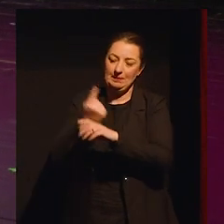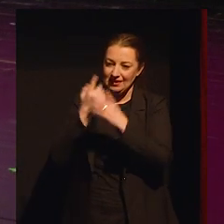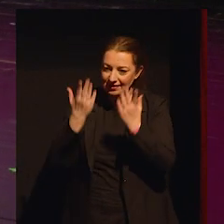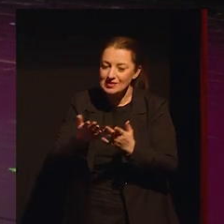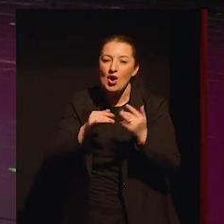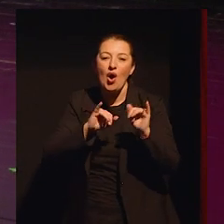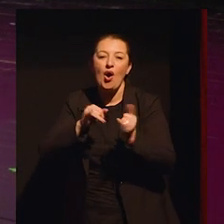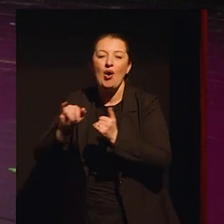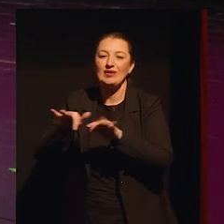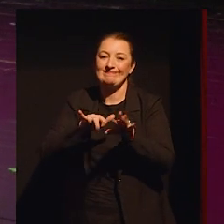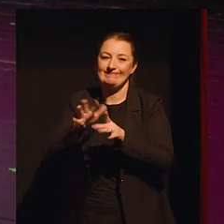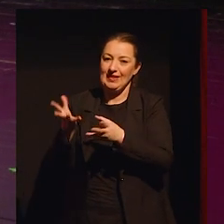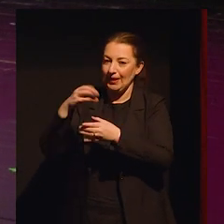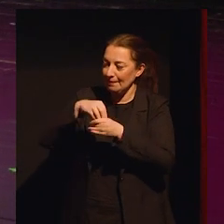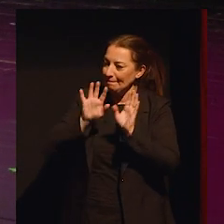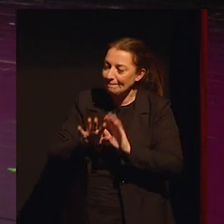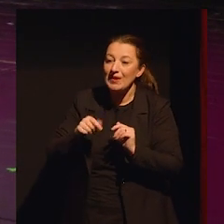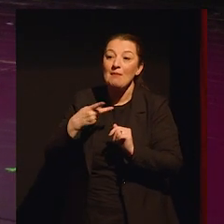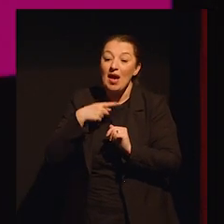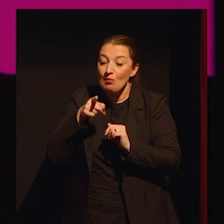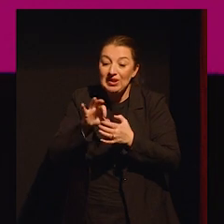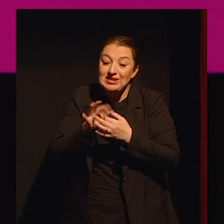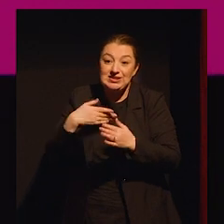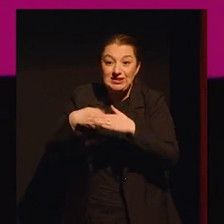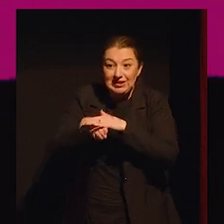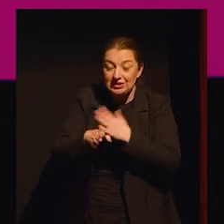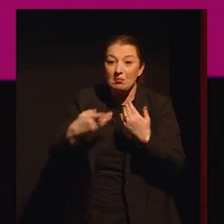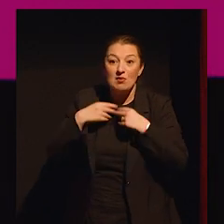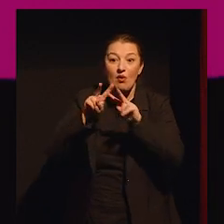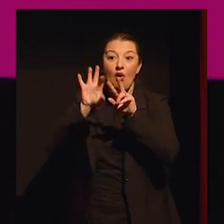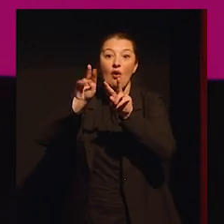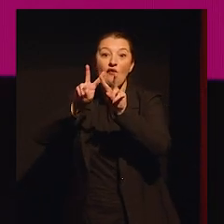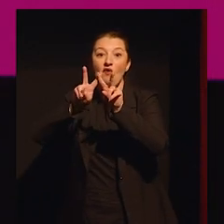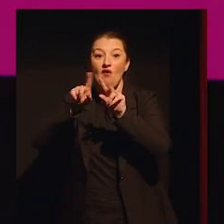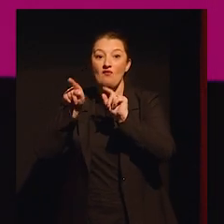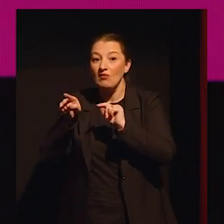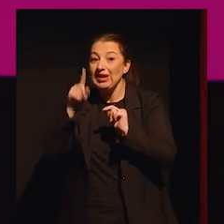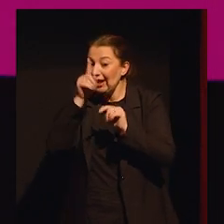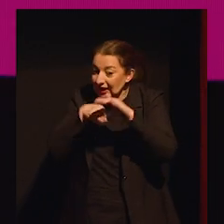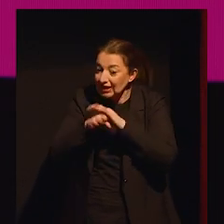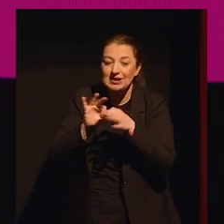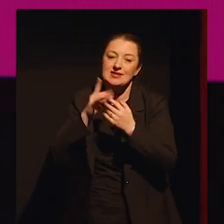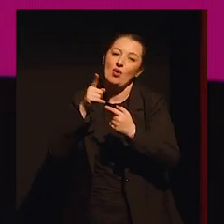So, how did I enter this industry? What was my “Wow!” moment? I’d like to share a bit about that.